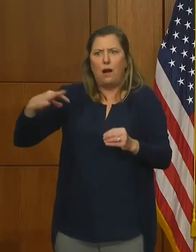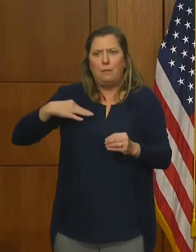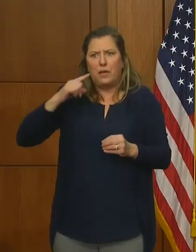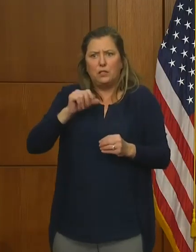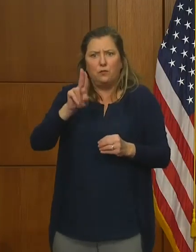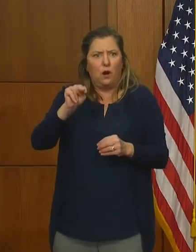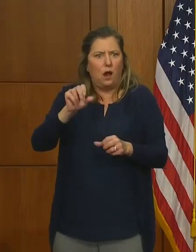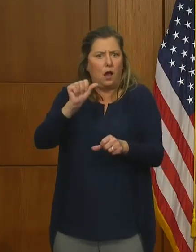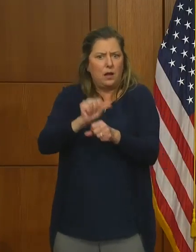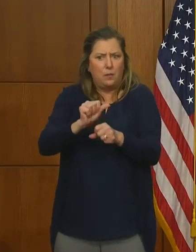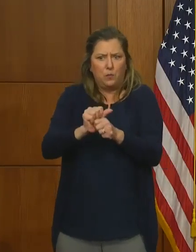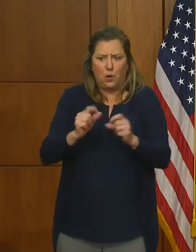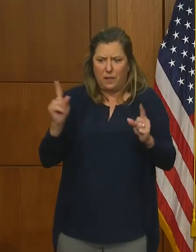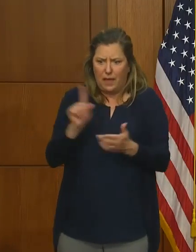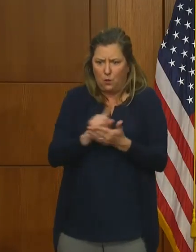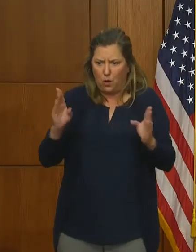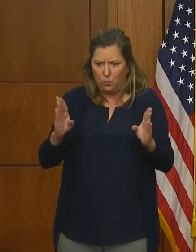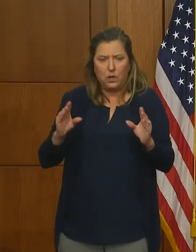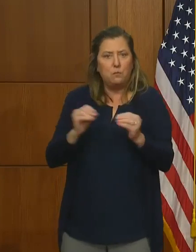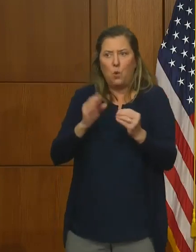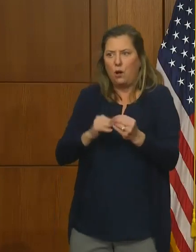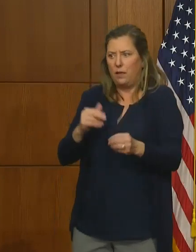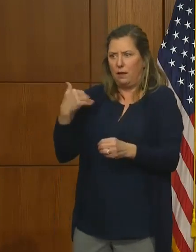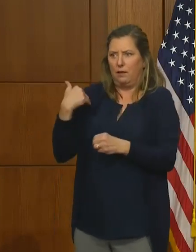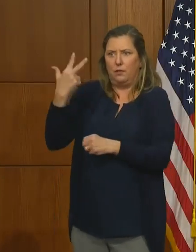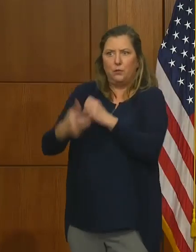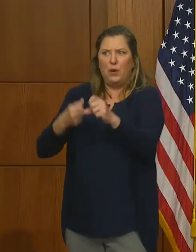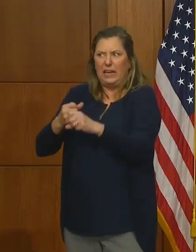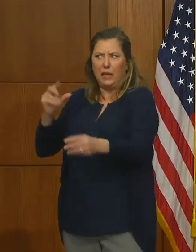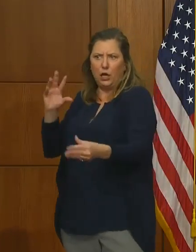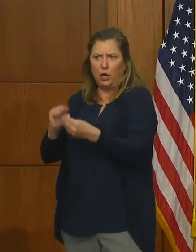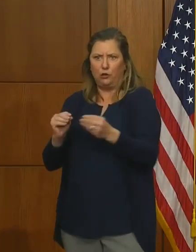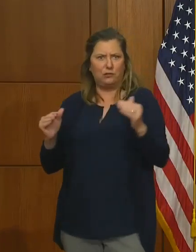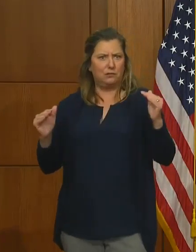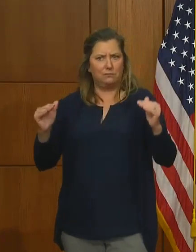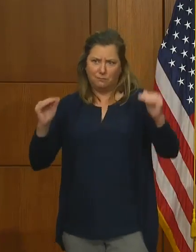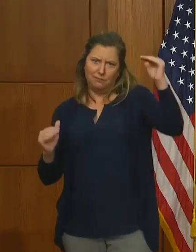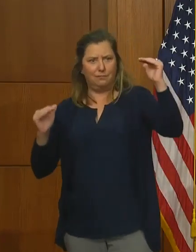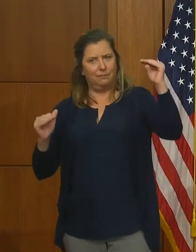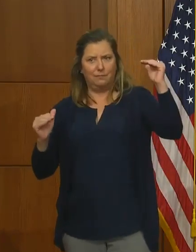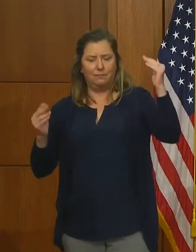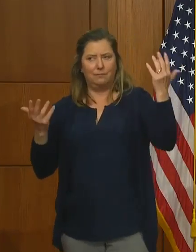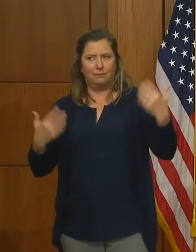IN ONE WEEK'S TIME THEY HAD MORE APPLICATIONS FOR UNEMPLOYMENT- THAN THEY HAD.